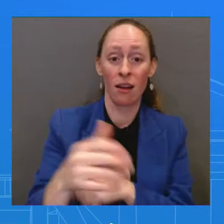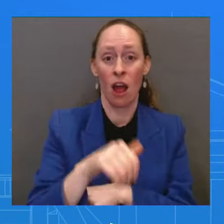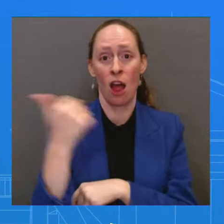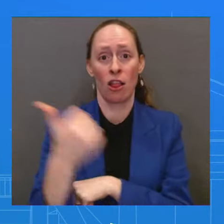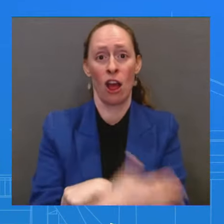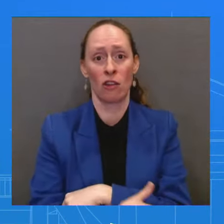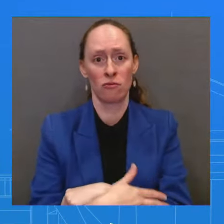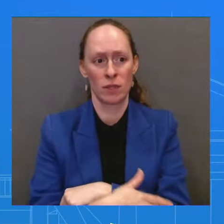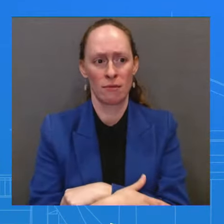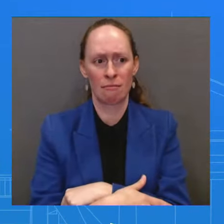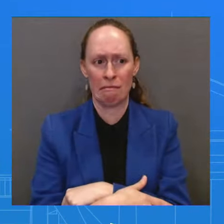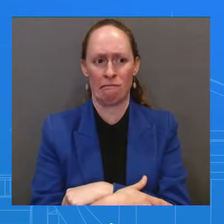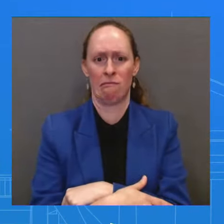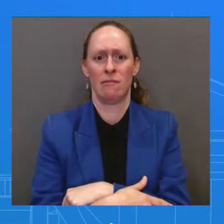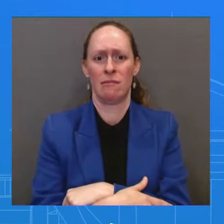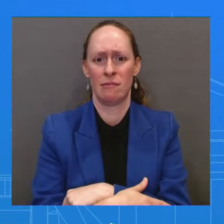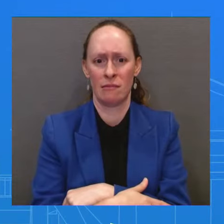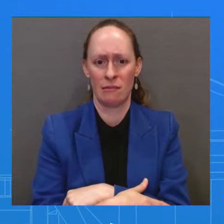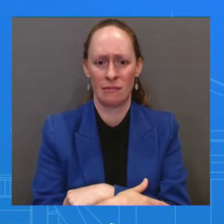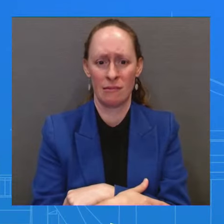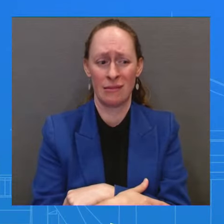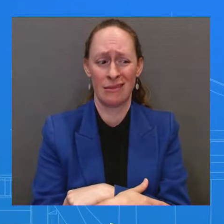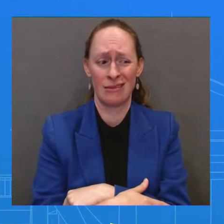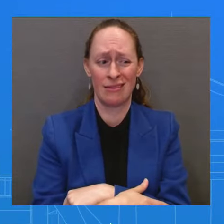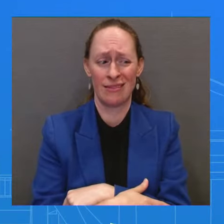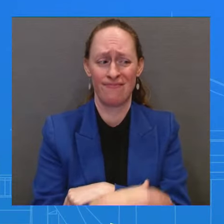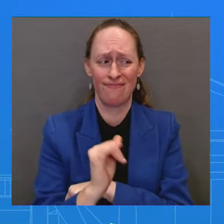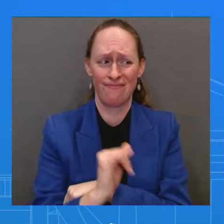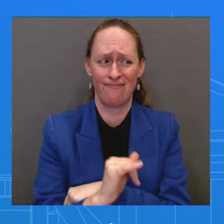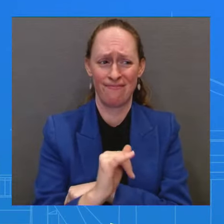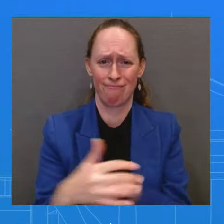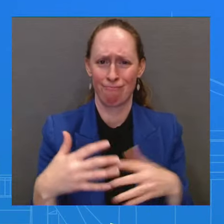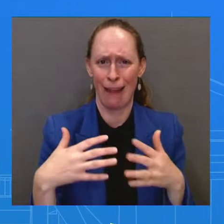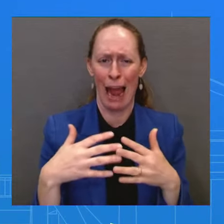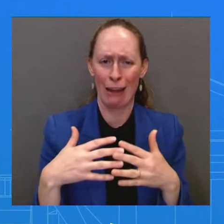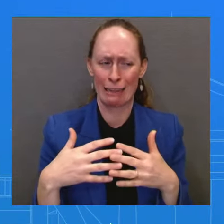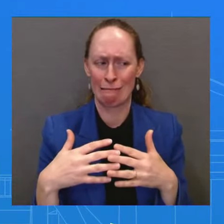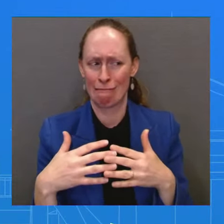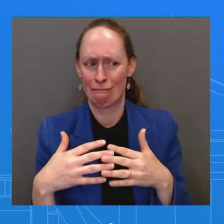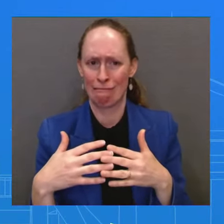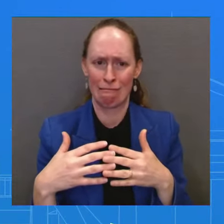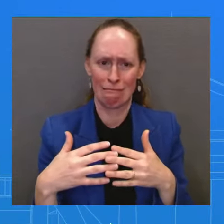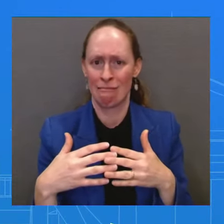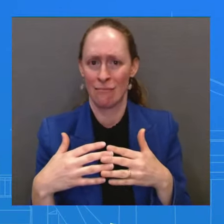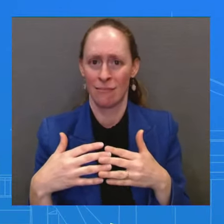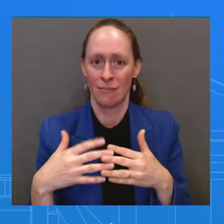these nations also have their own domestic -- domestic kind of processes and things that they have to deal with as well.